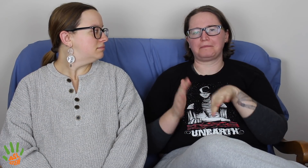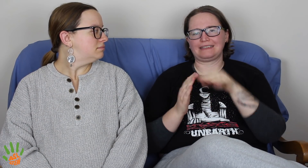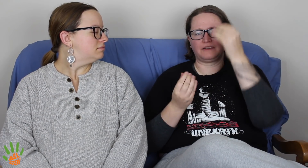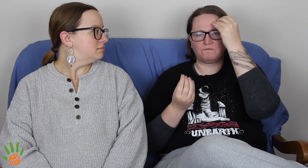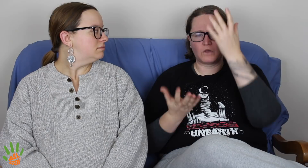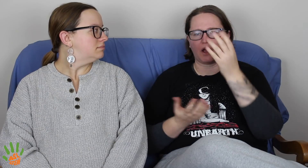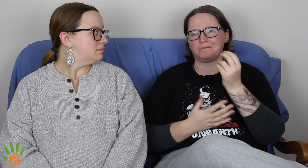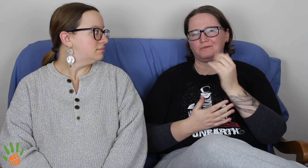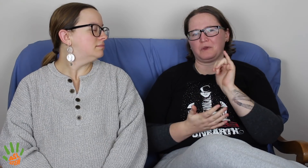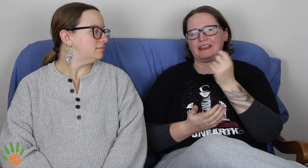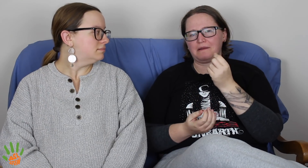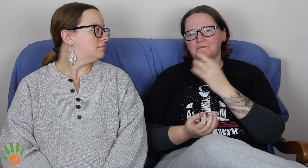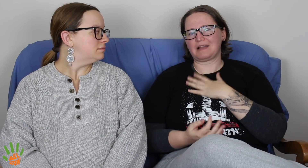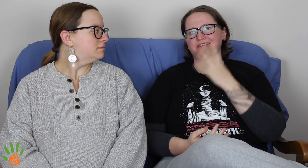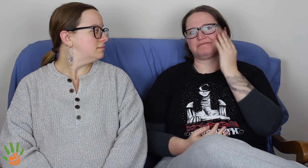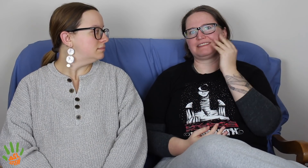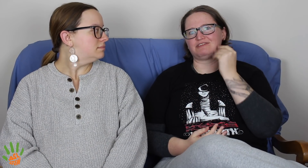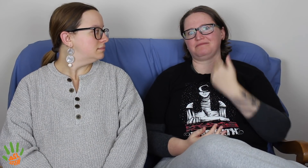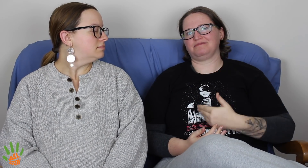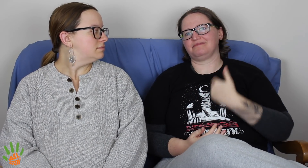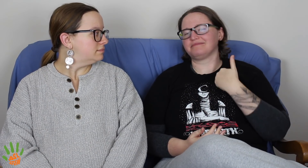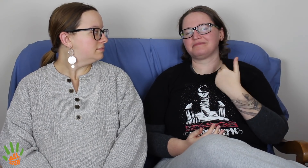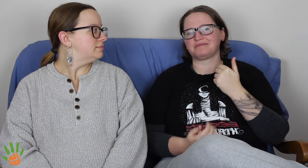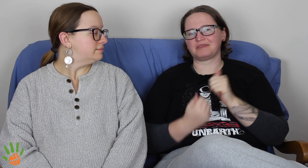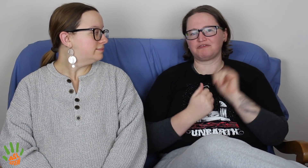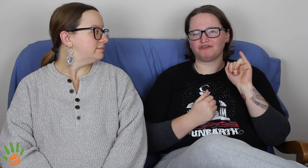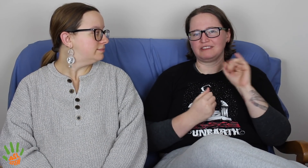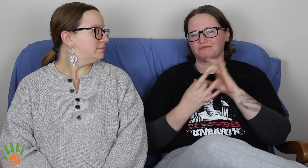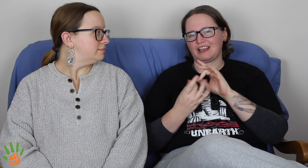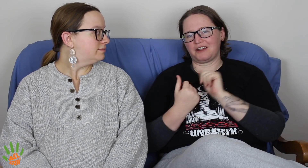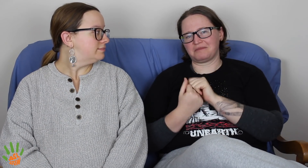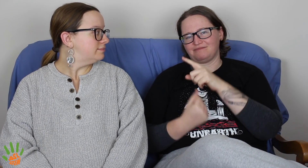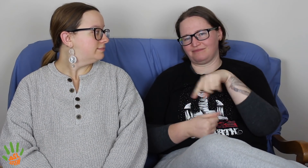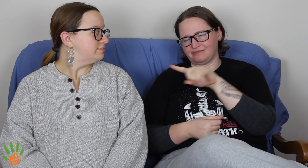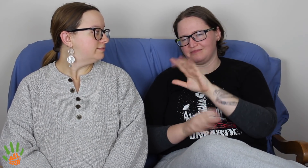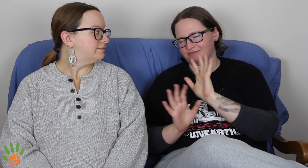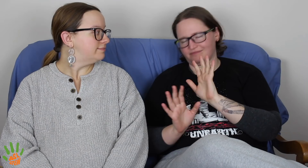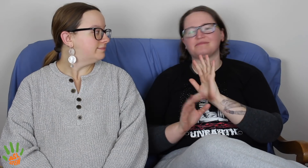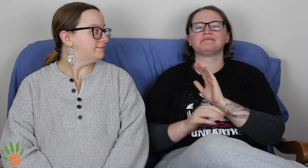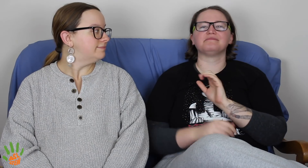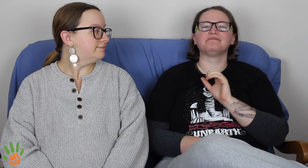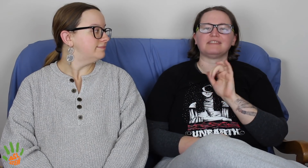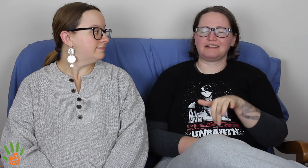Just maybe a little bit of our experience as well related with insurance and these topics.